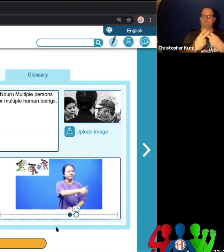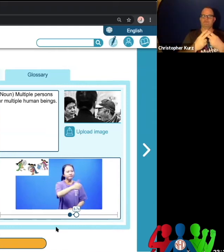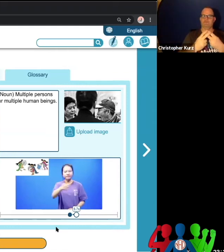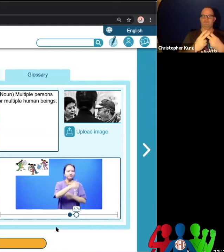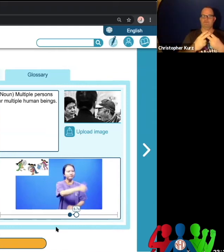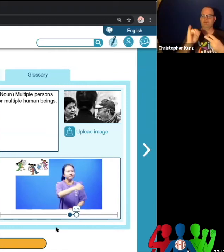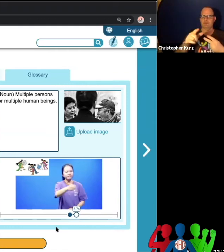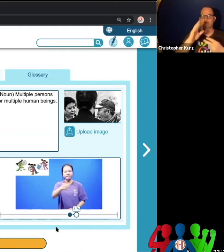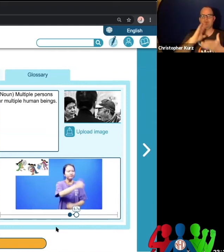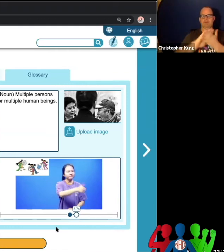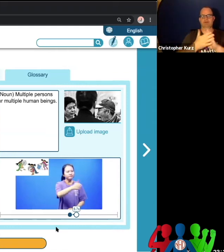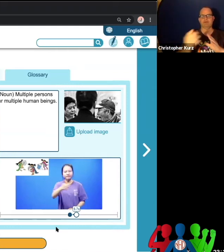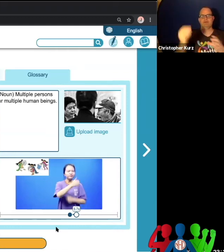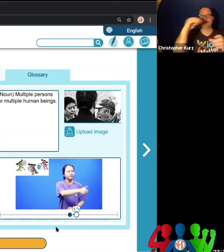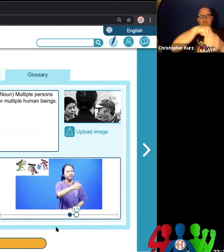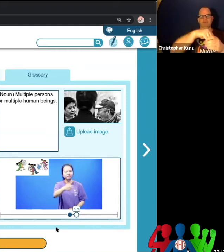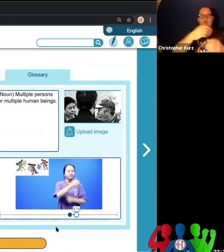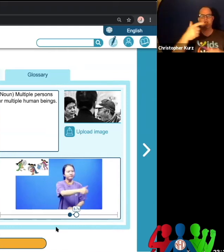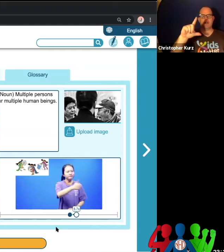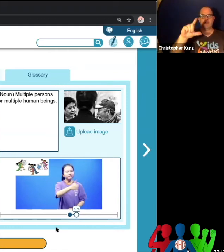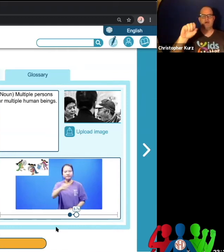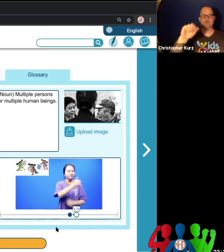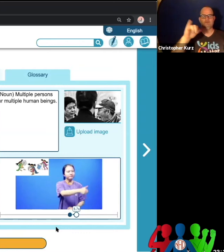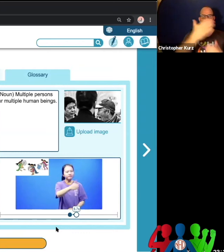So once I've moved the two dots to the right